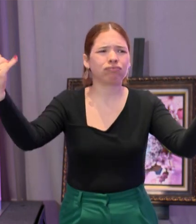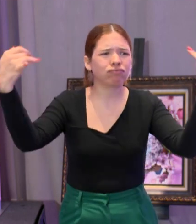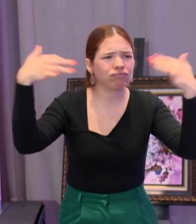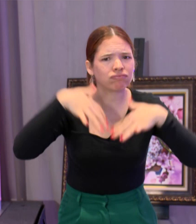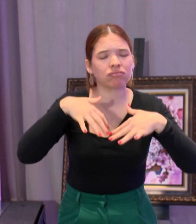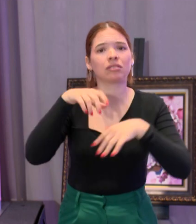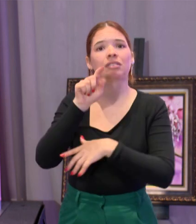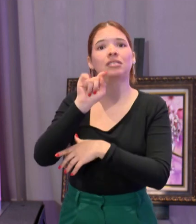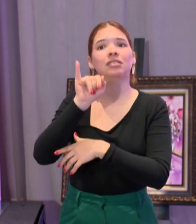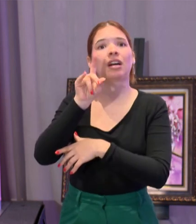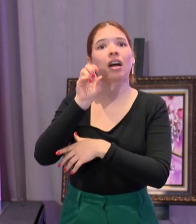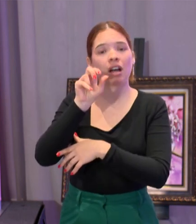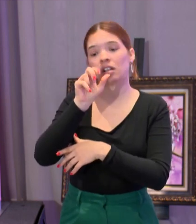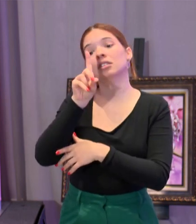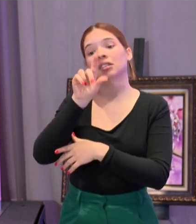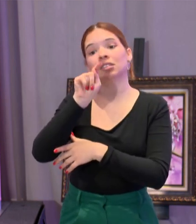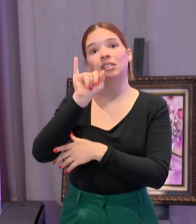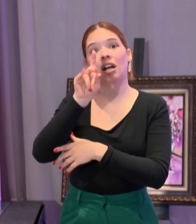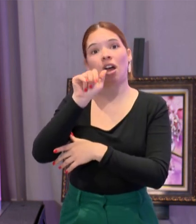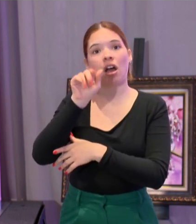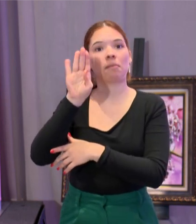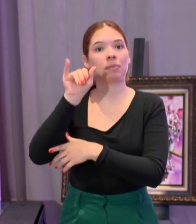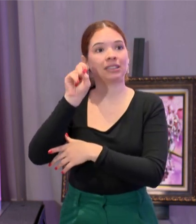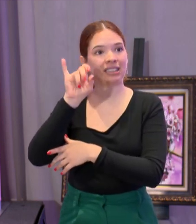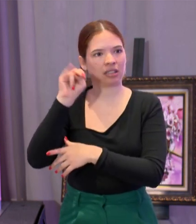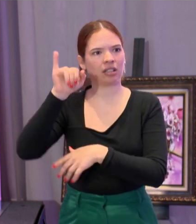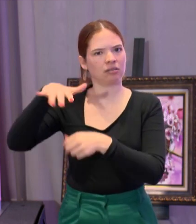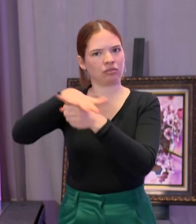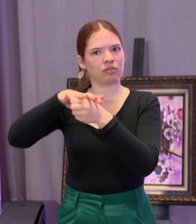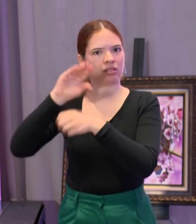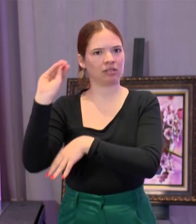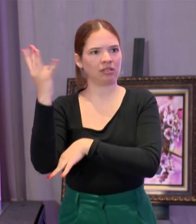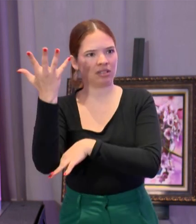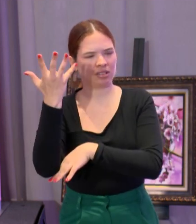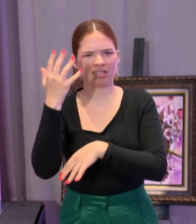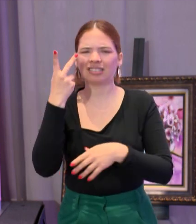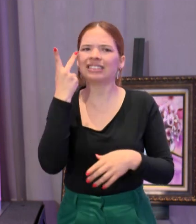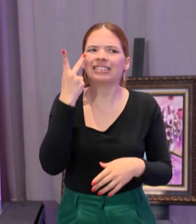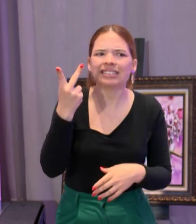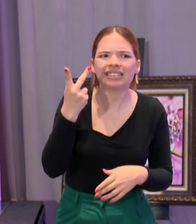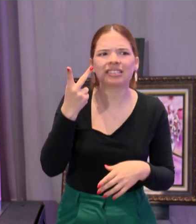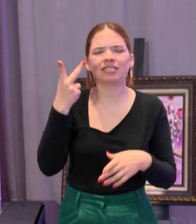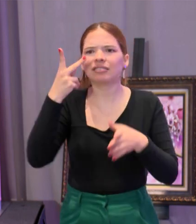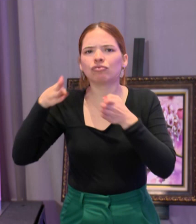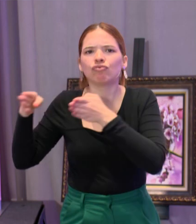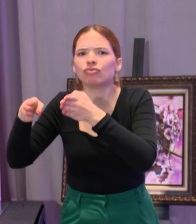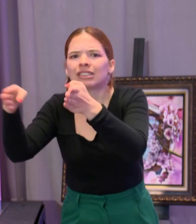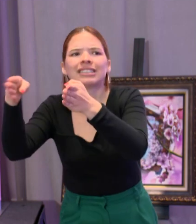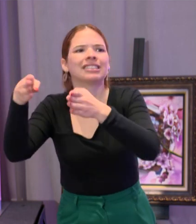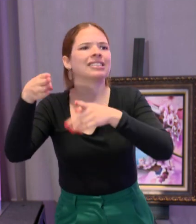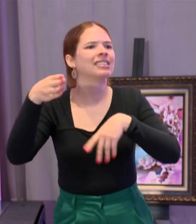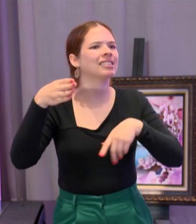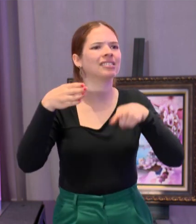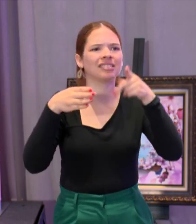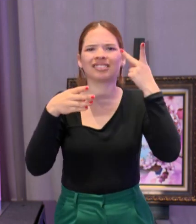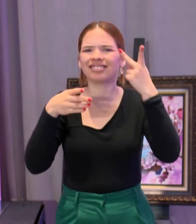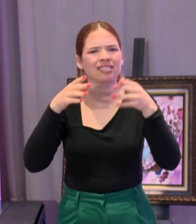PARK, THE ARBORETUM AND TREES LINING STREETS AND CORRIDORS IN ALL EIGHT WARDS OF WASHINGTON,